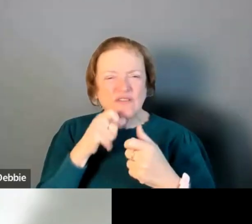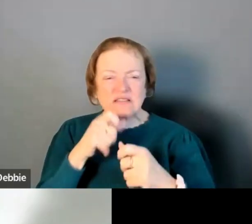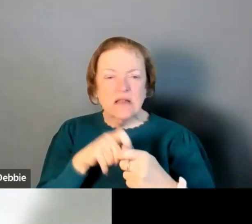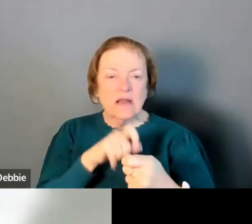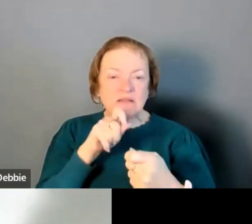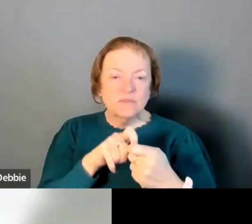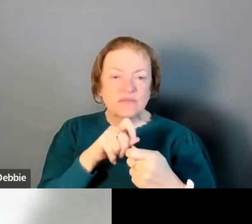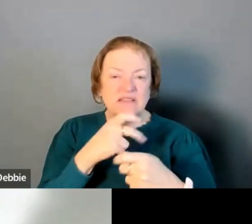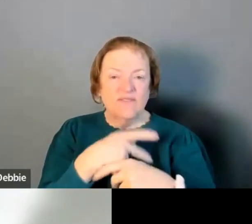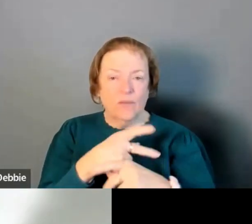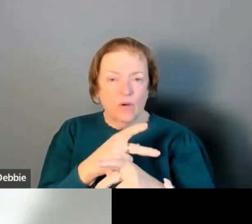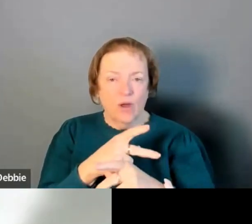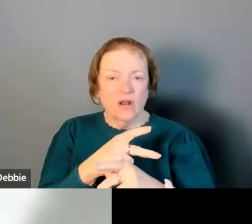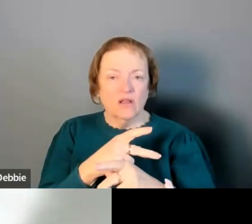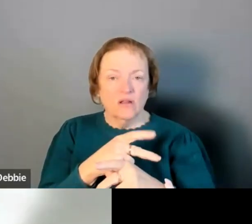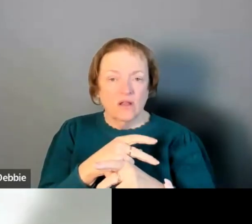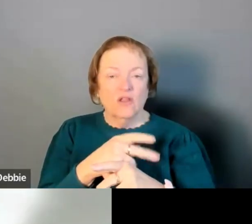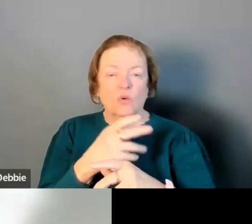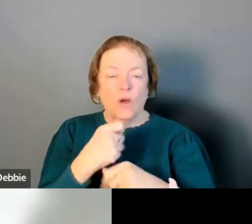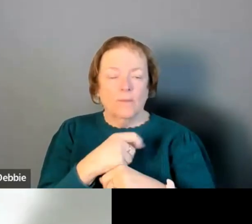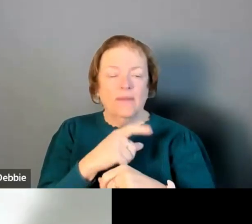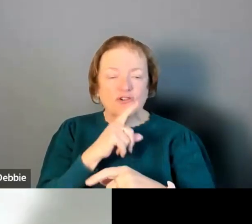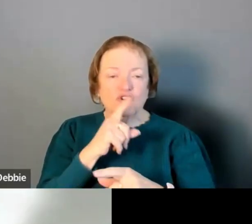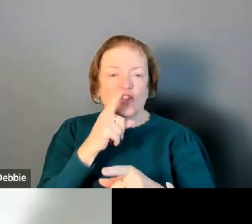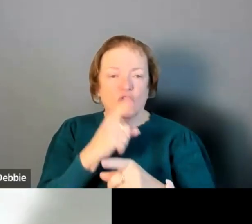You want to make sure you are using the right product, especially for these things.